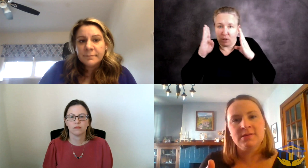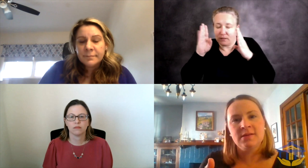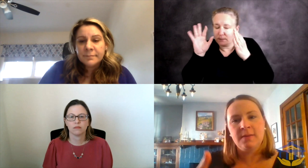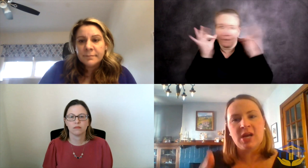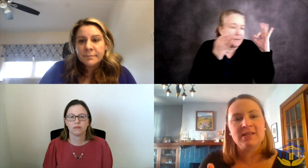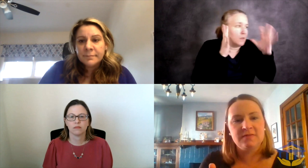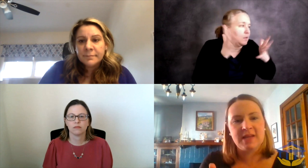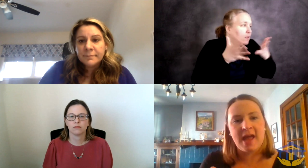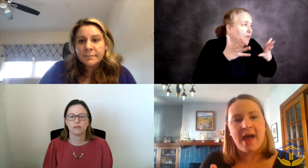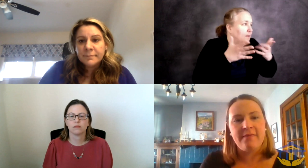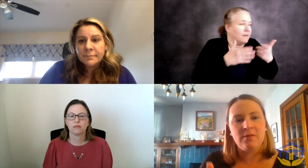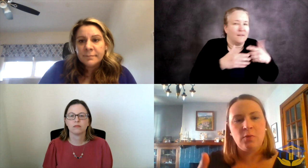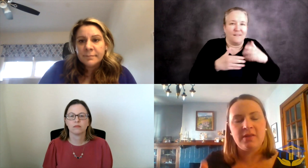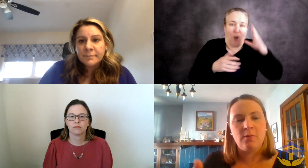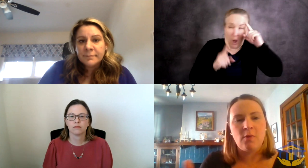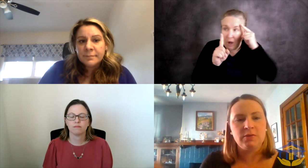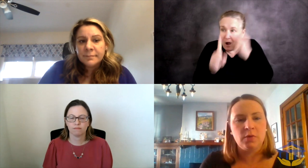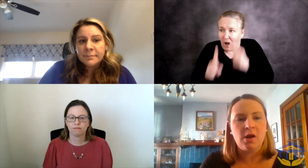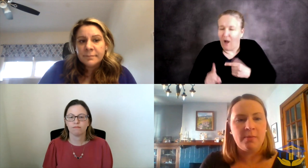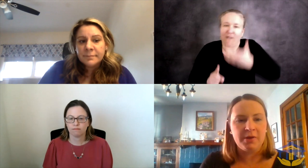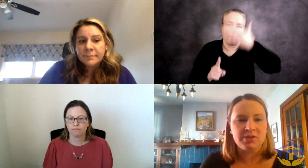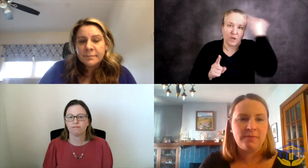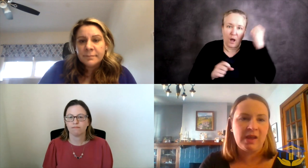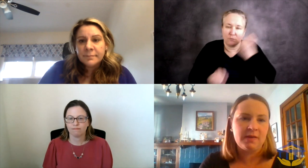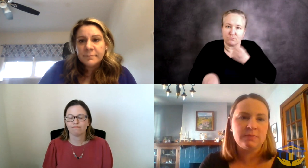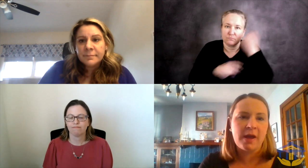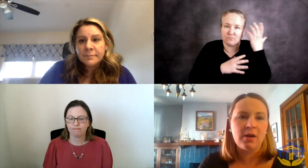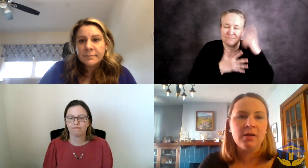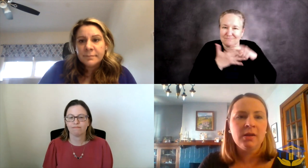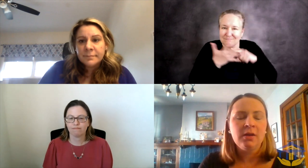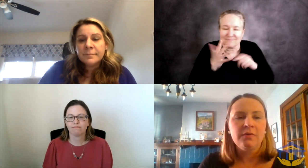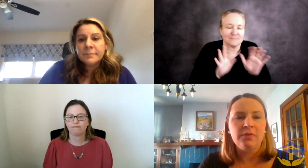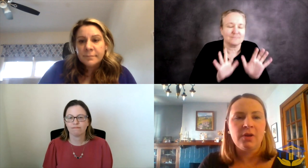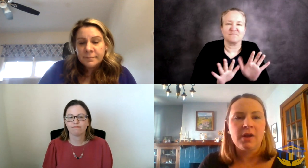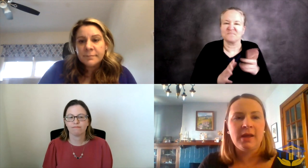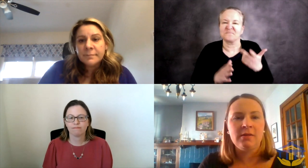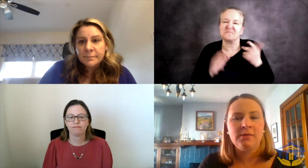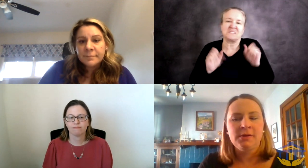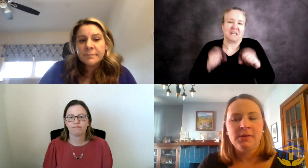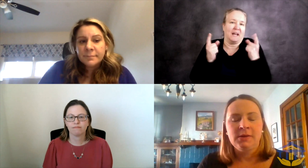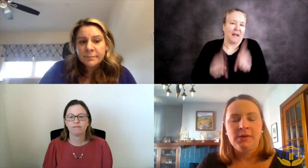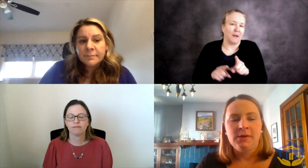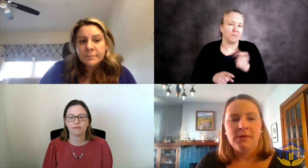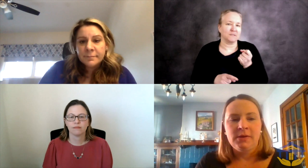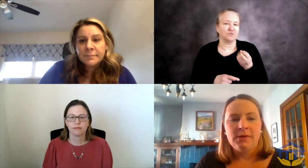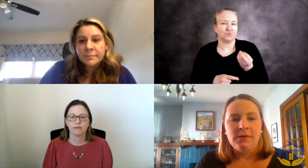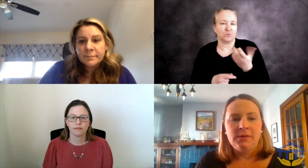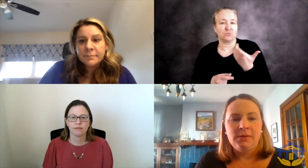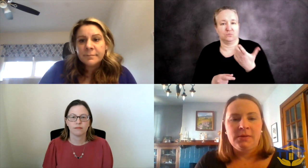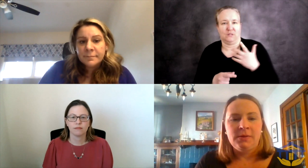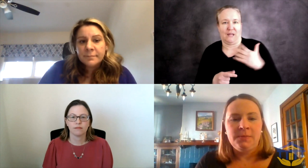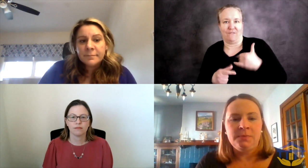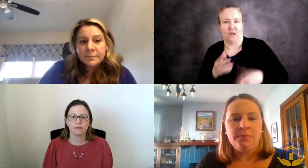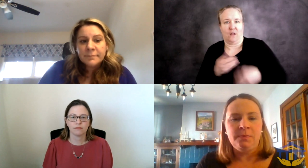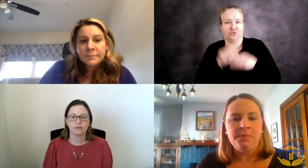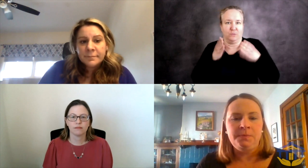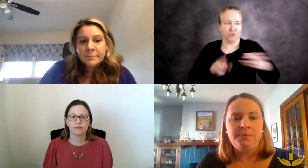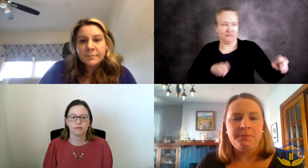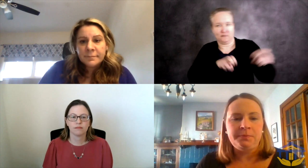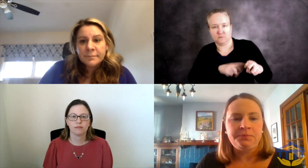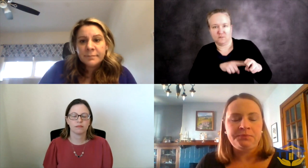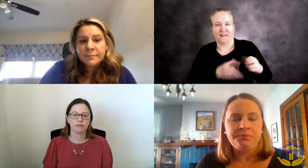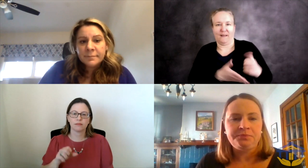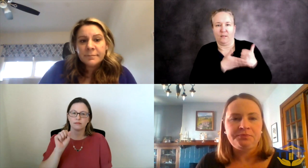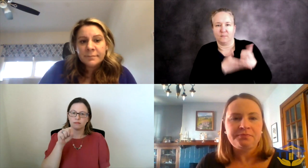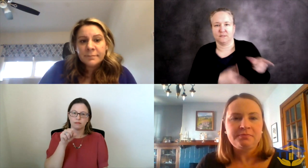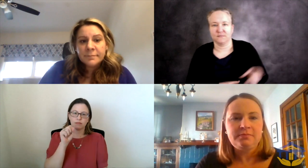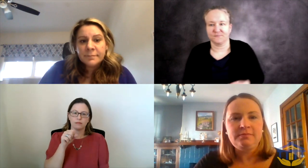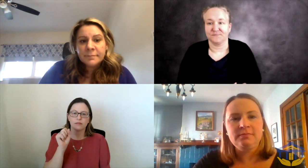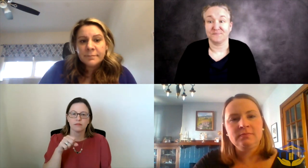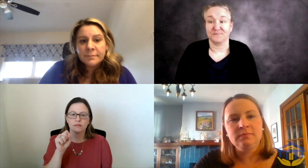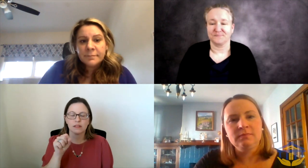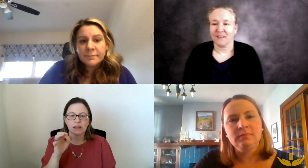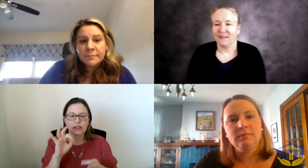the objectives they have and what they want to accomplish to make things better for their kid.